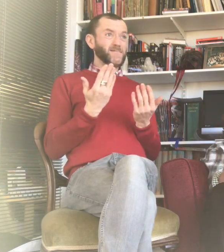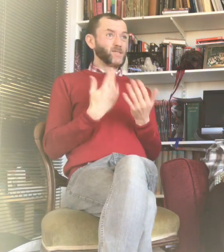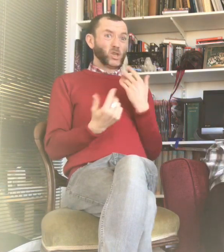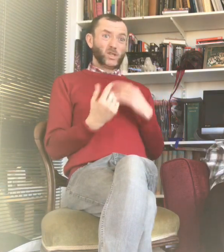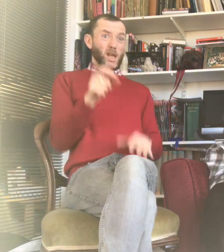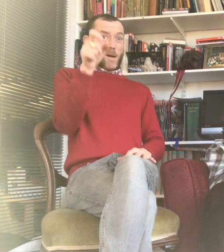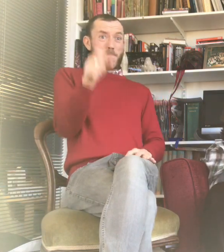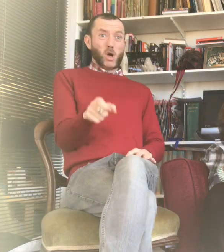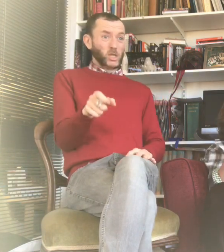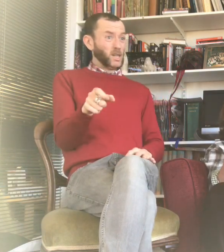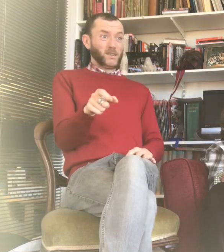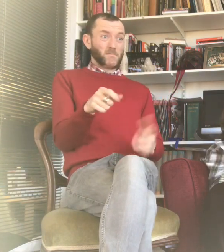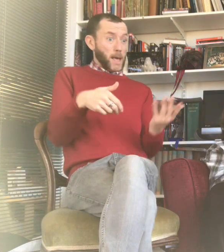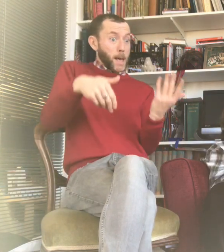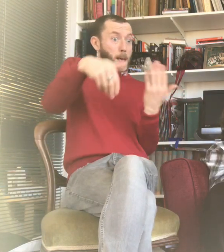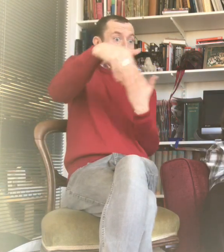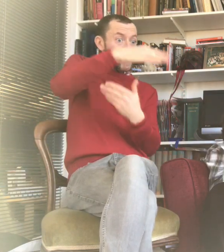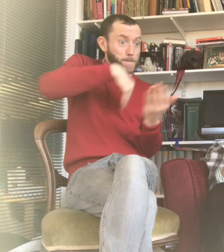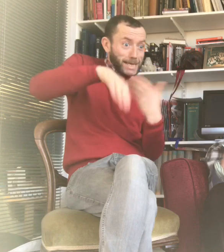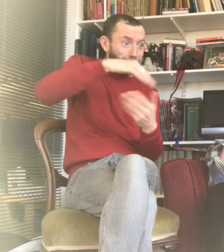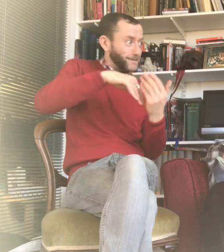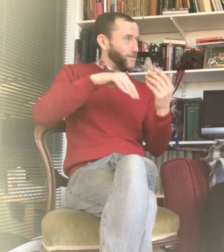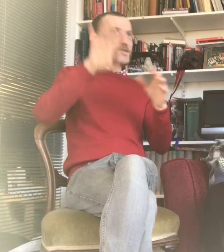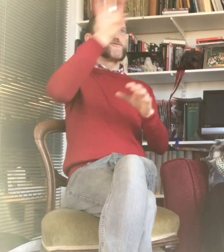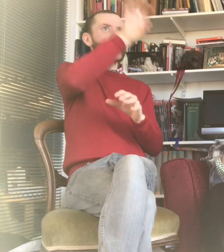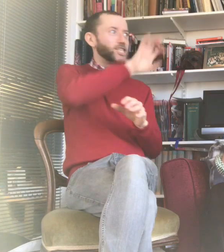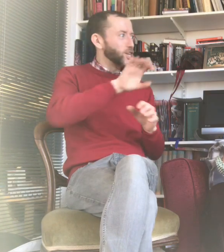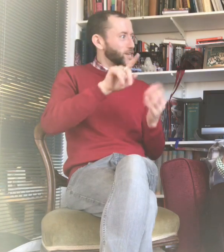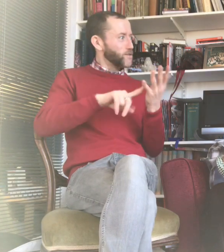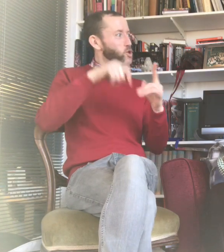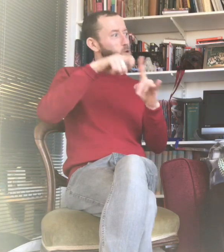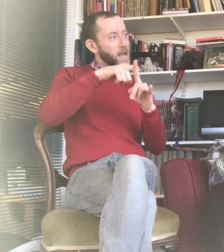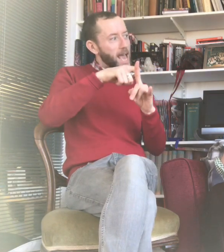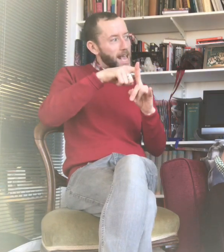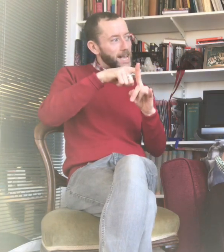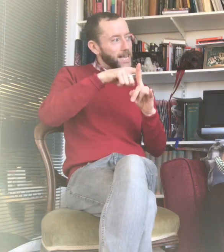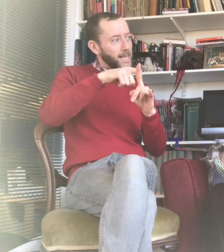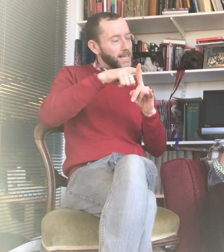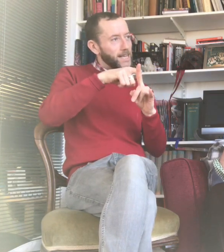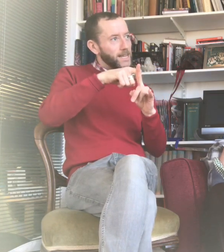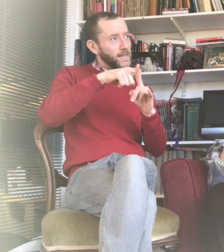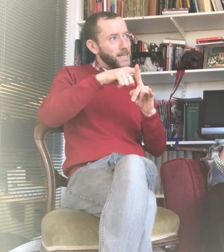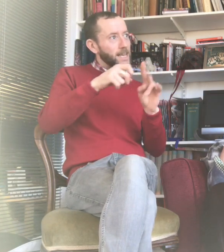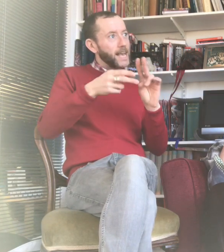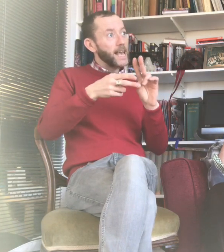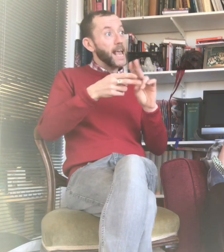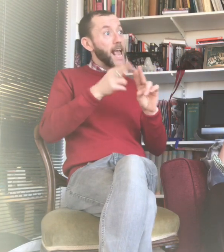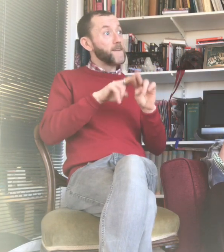from all the different regions of the UK and you don't see your reflection